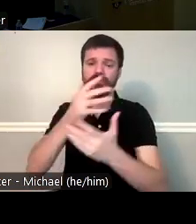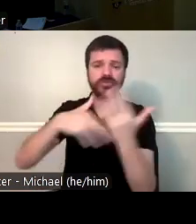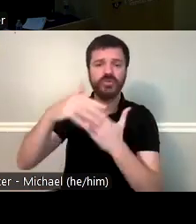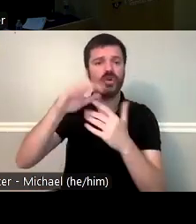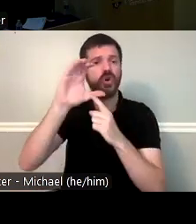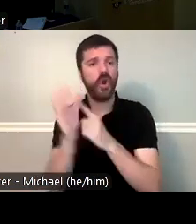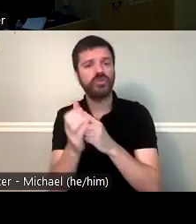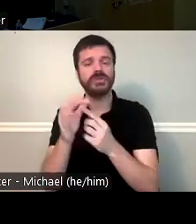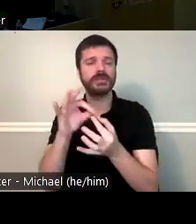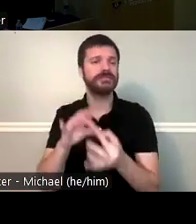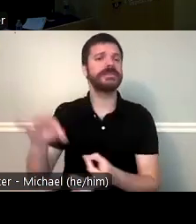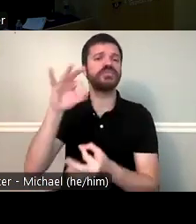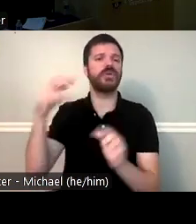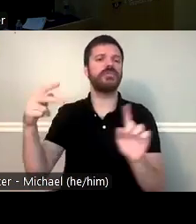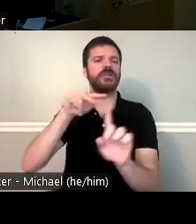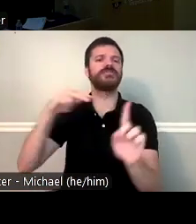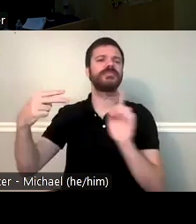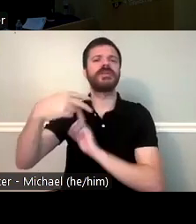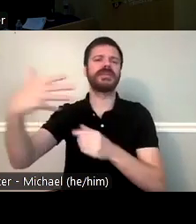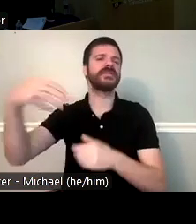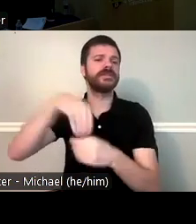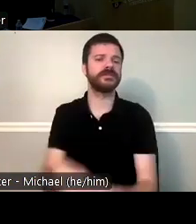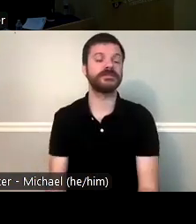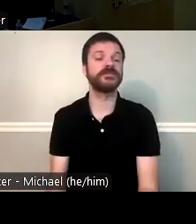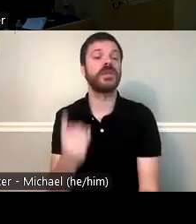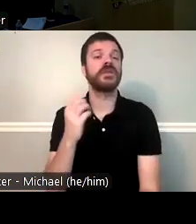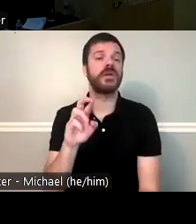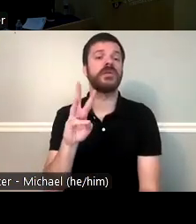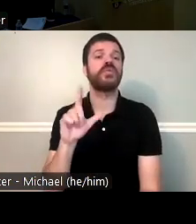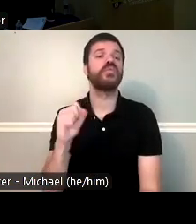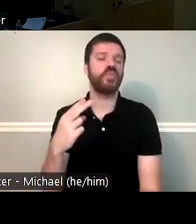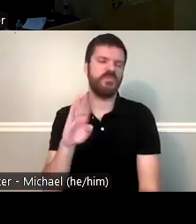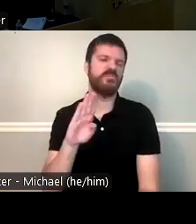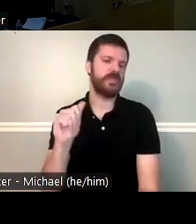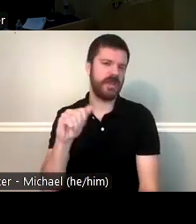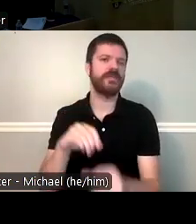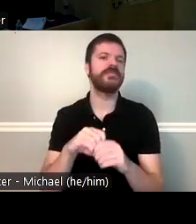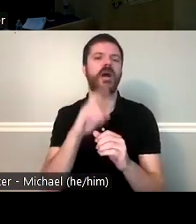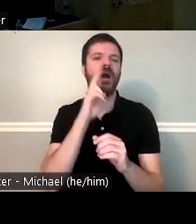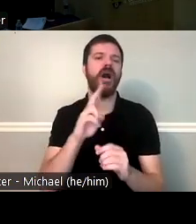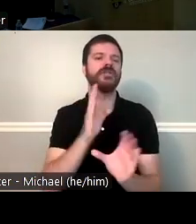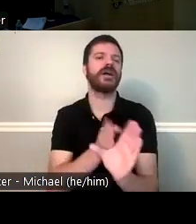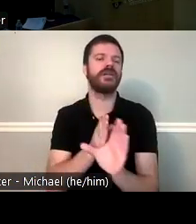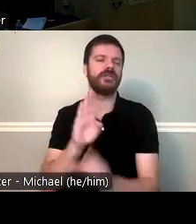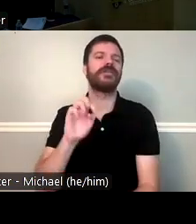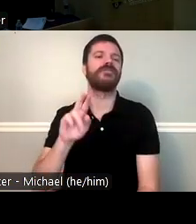spiritual perspectives Dr Walsh received her ba with honors in Psychology at Berkeley she got